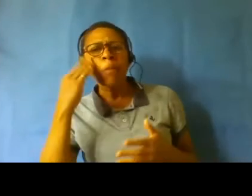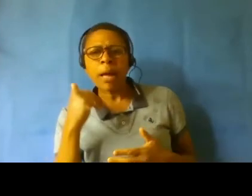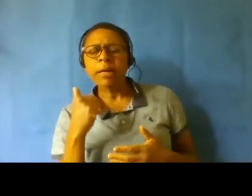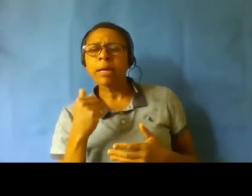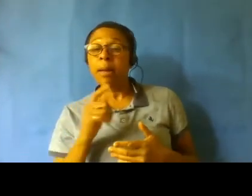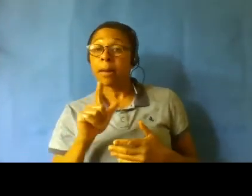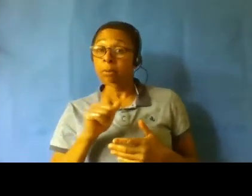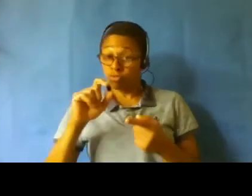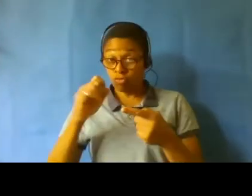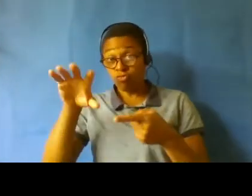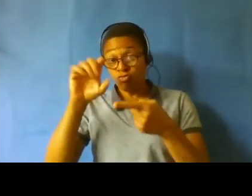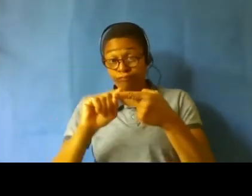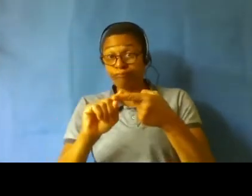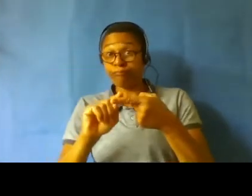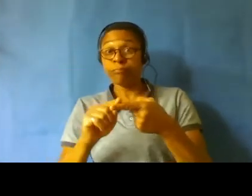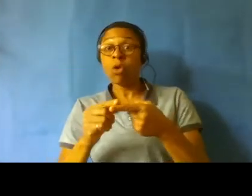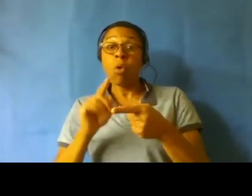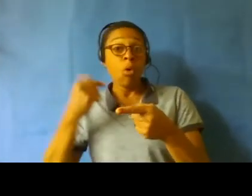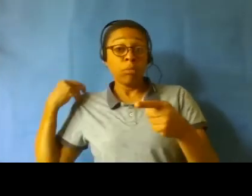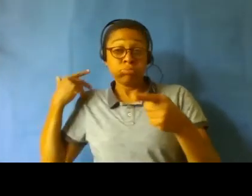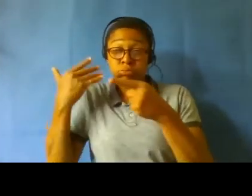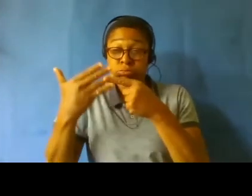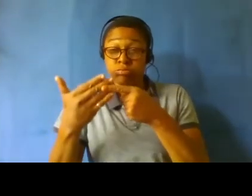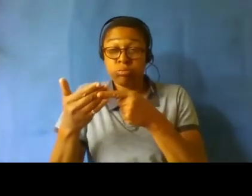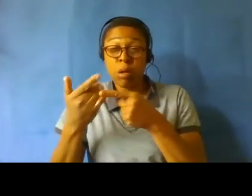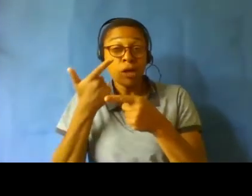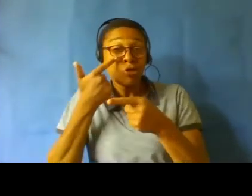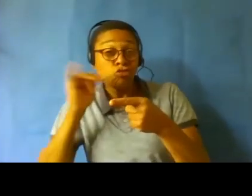and after times of slavery non-consensual sterilizations